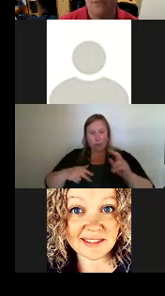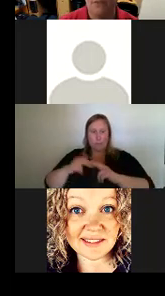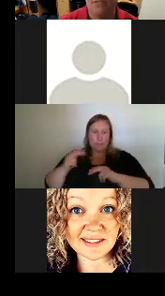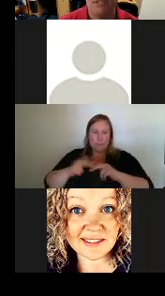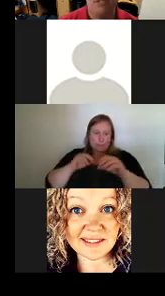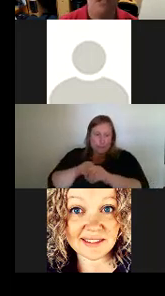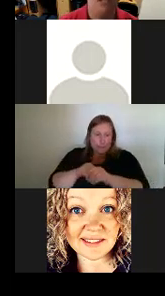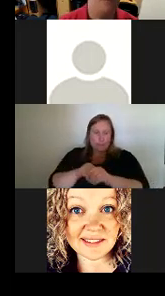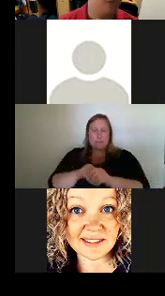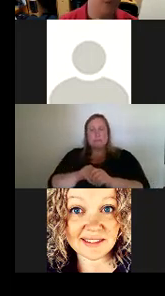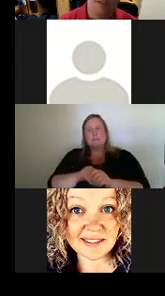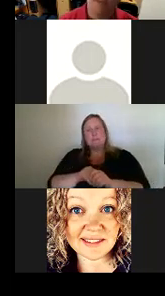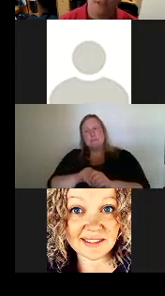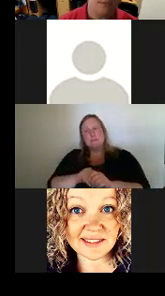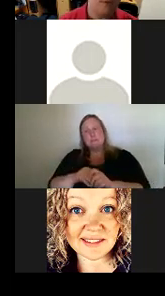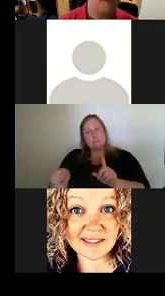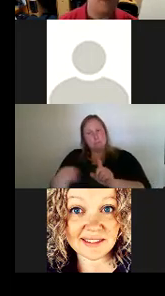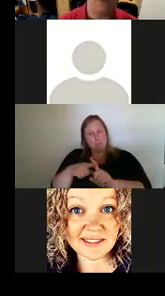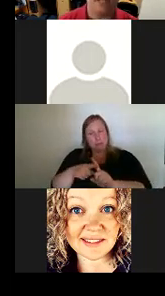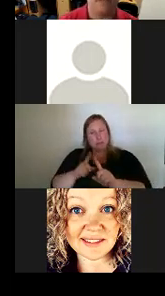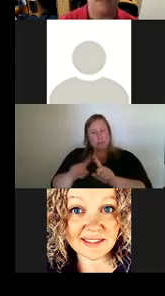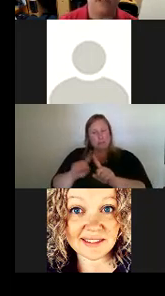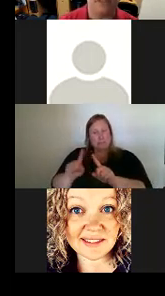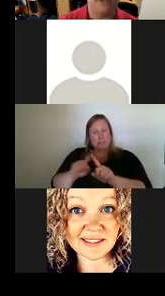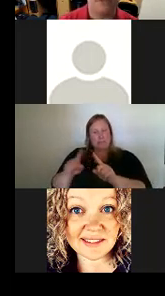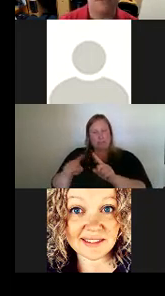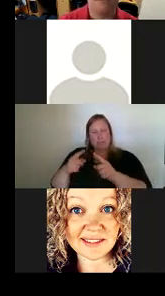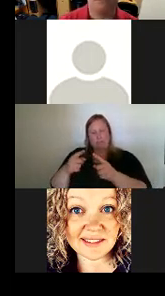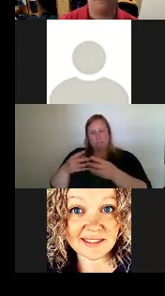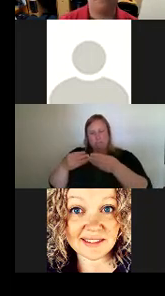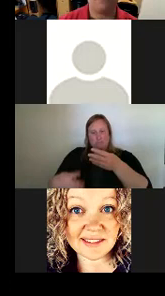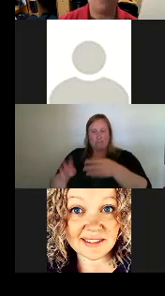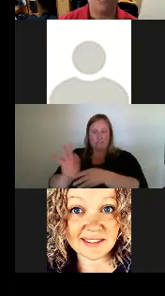BUILT IN. YOU ALSO HAVE OTHER ACCESSIBILITY FEATURES.